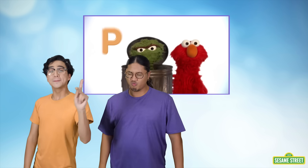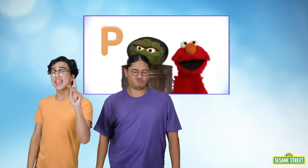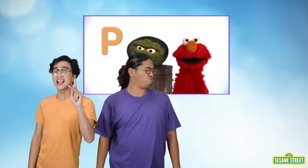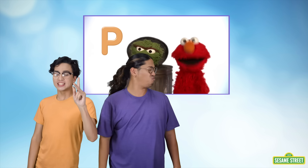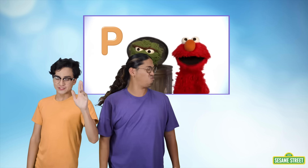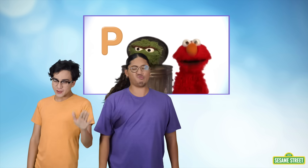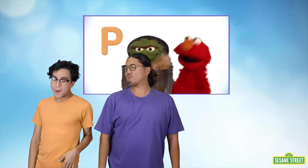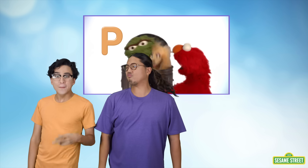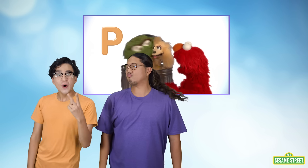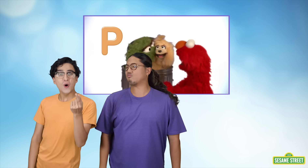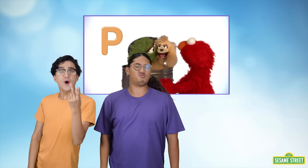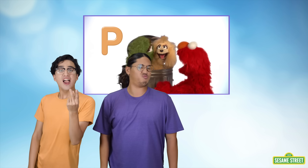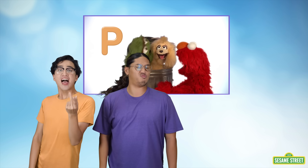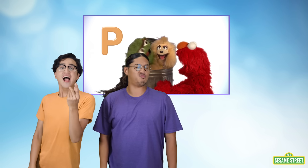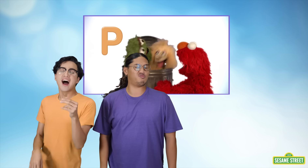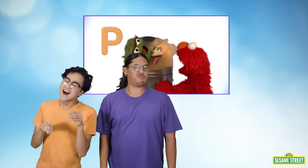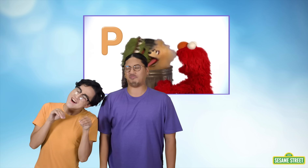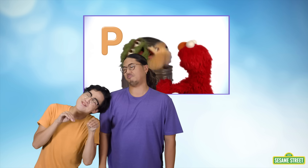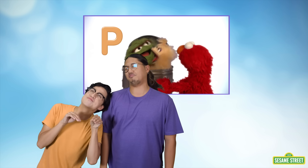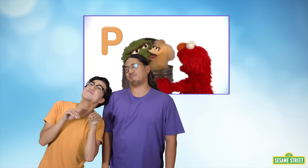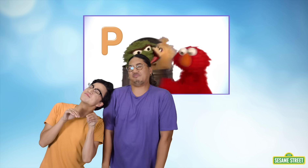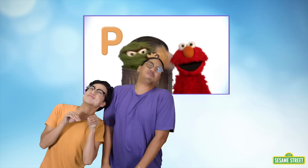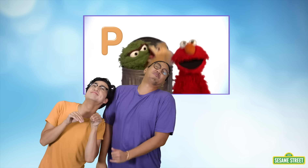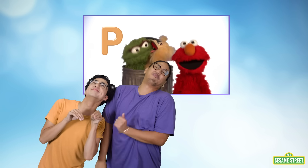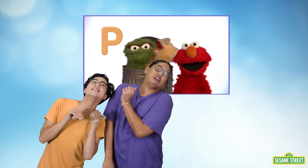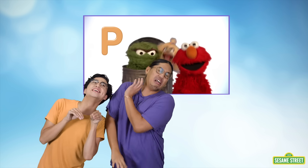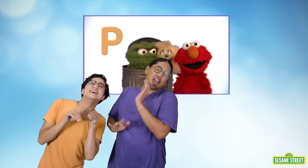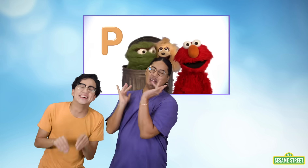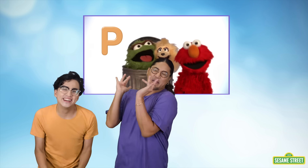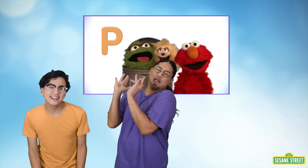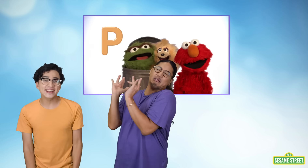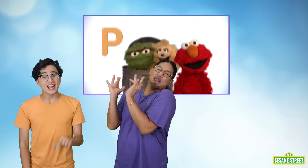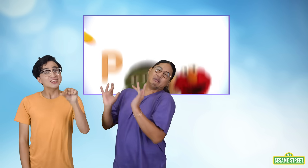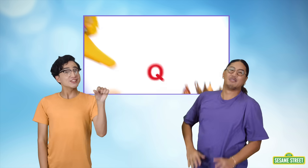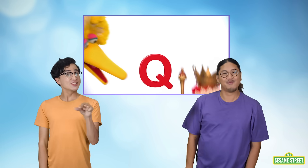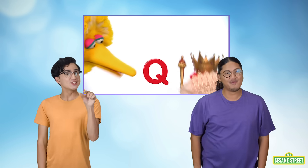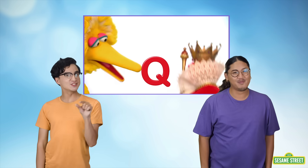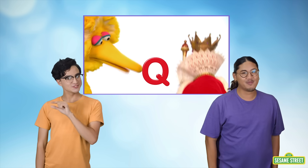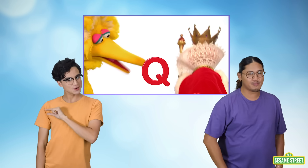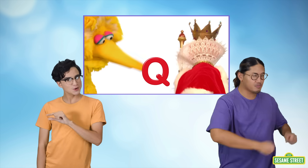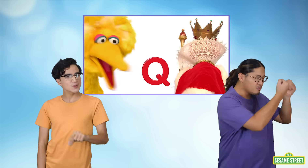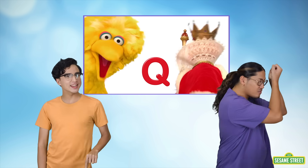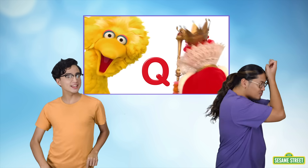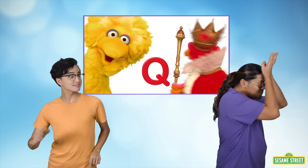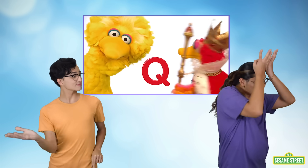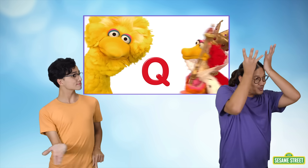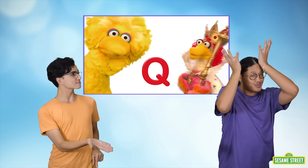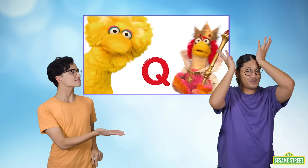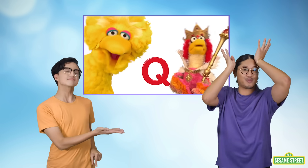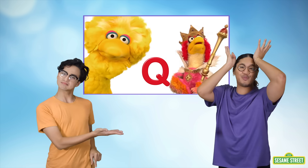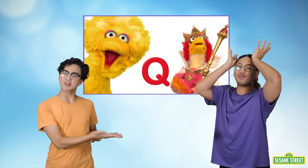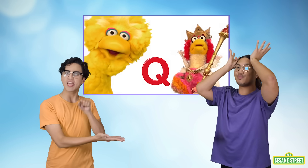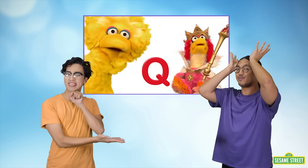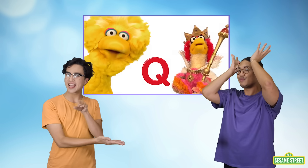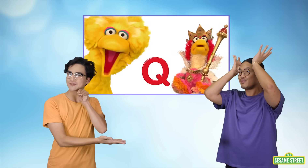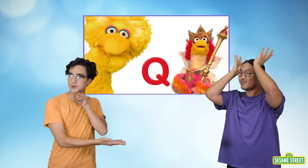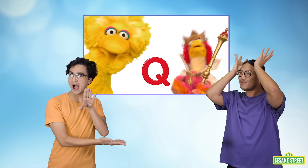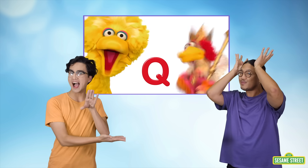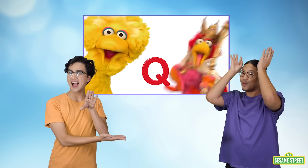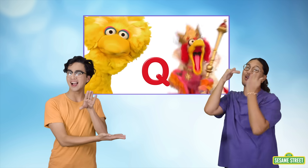P is for poodle Yuck. Q is for queen A queen who likes to quack